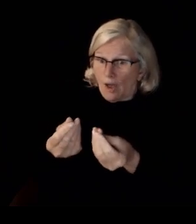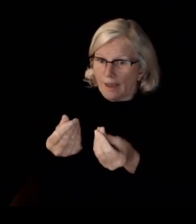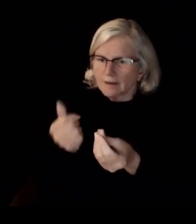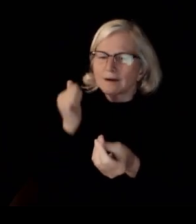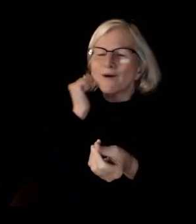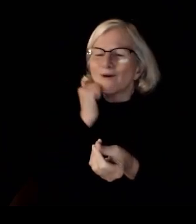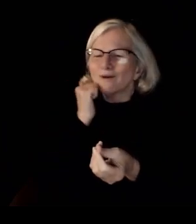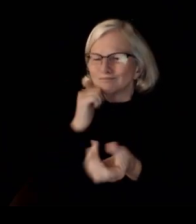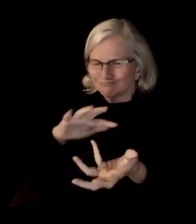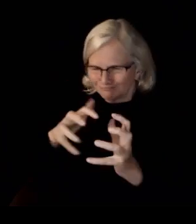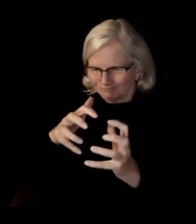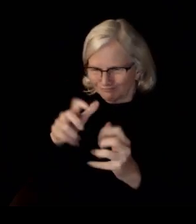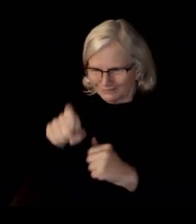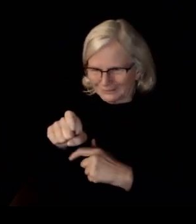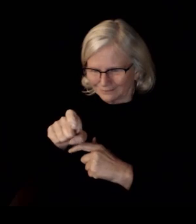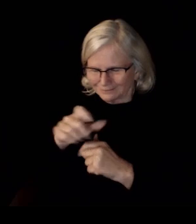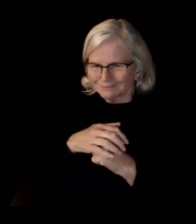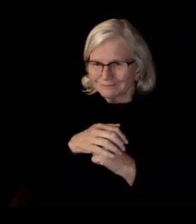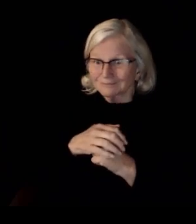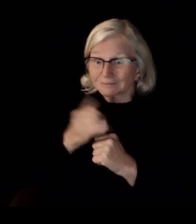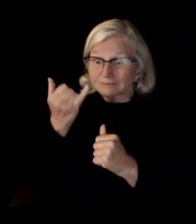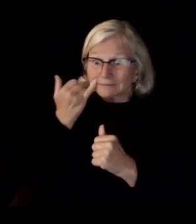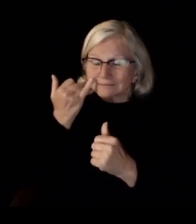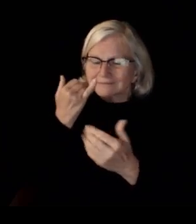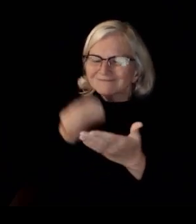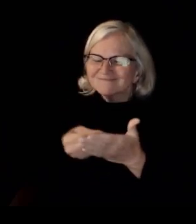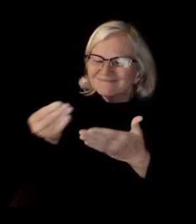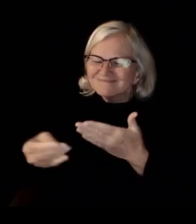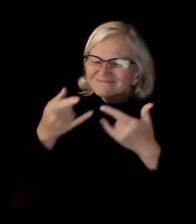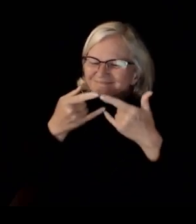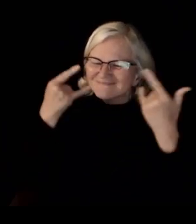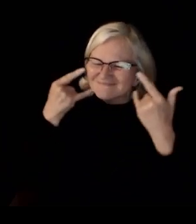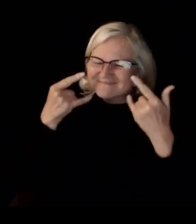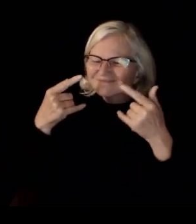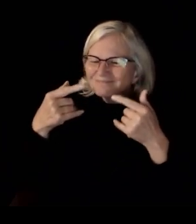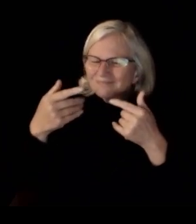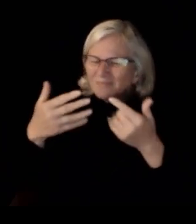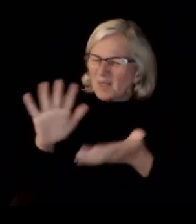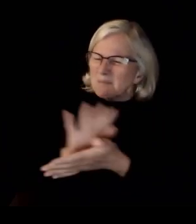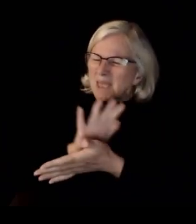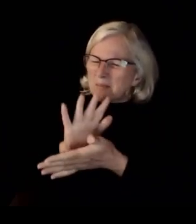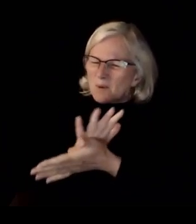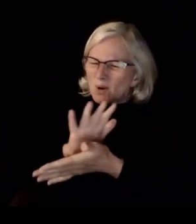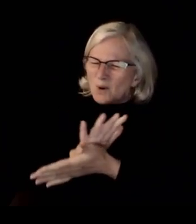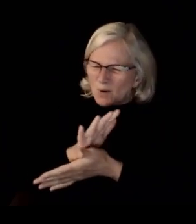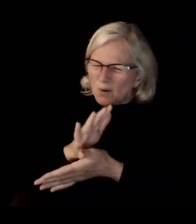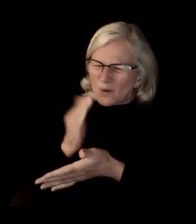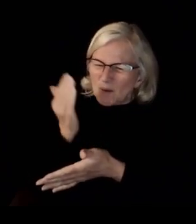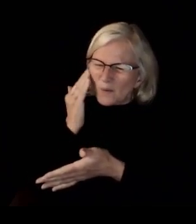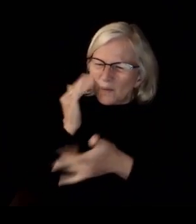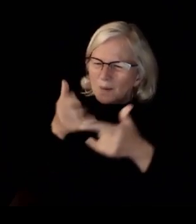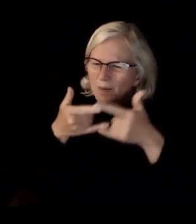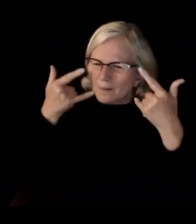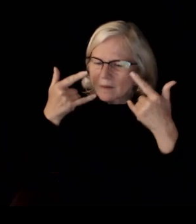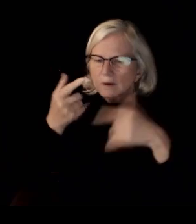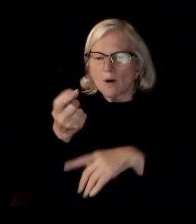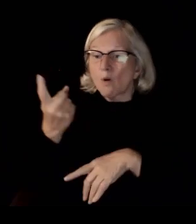might buy in a store for example a paper mask is intended for one-time use so there is i